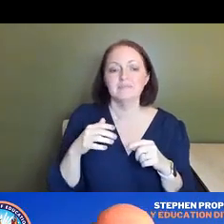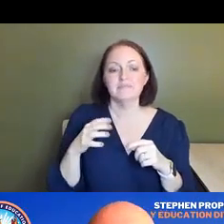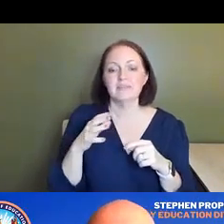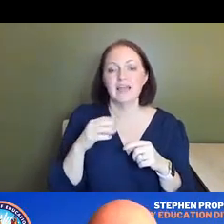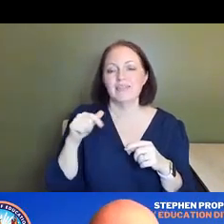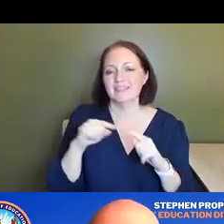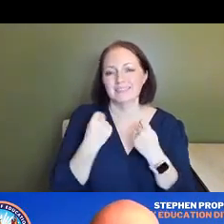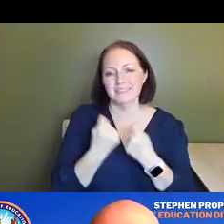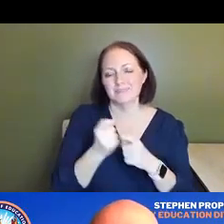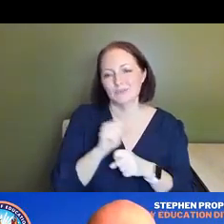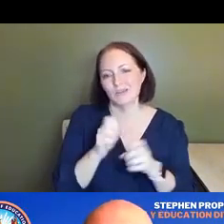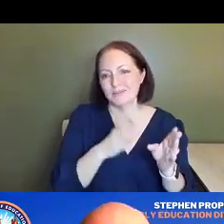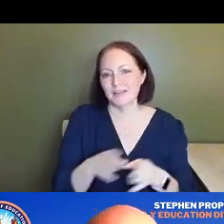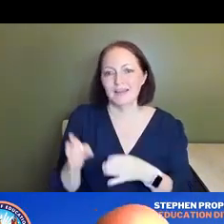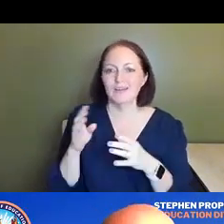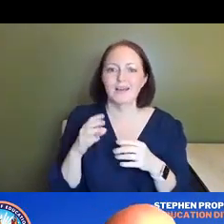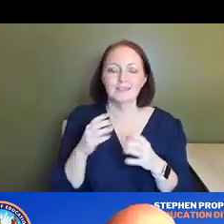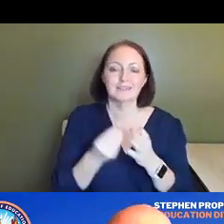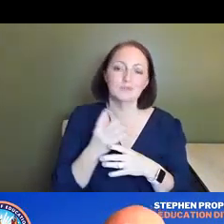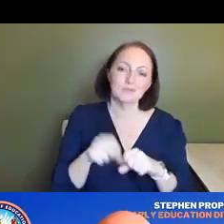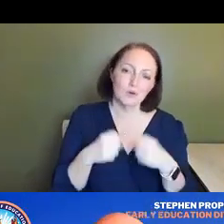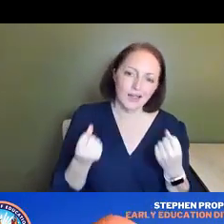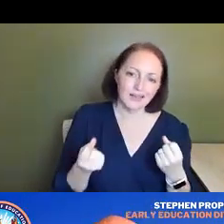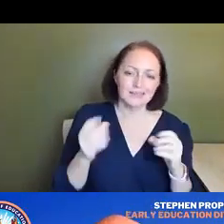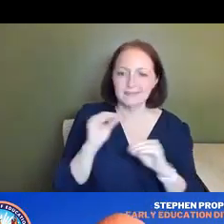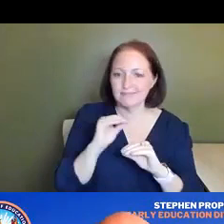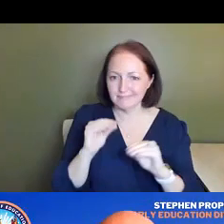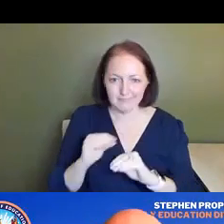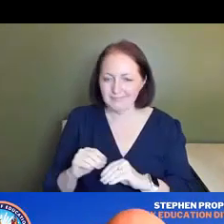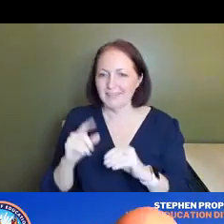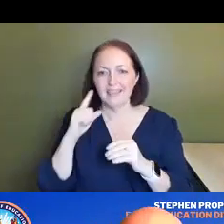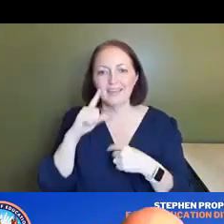on planning around spring breaks thinking about you know what what's what's coming up